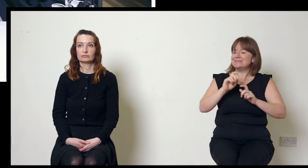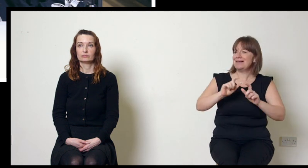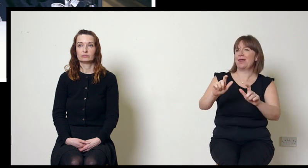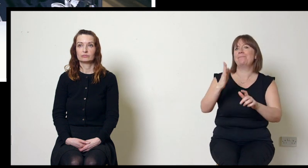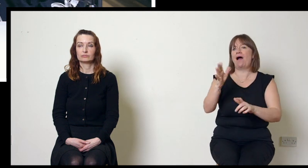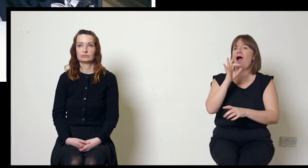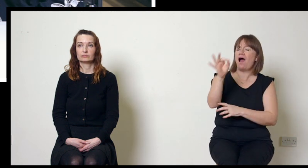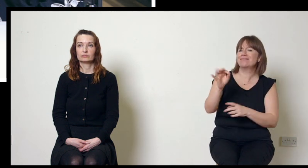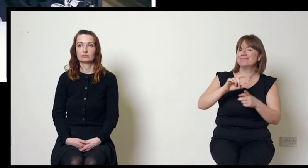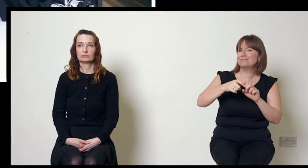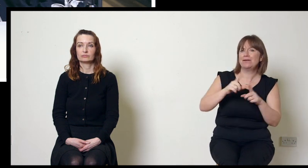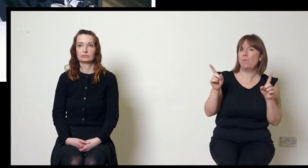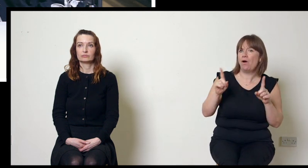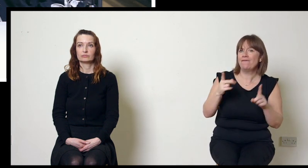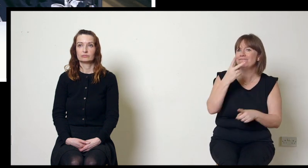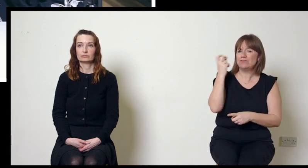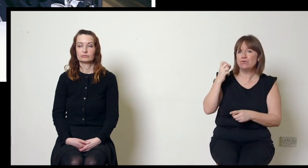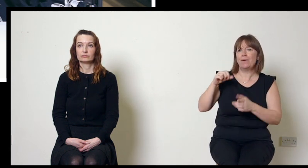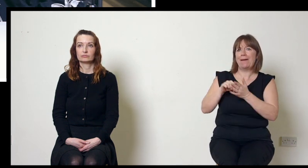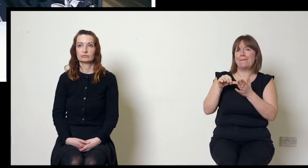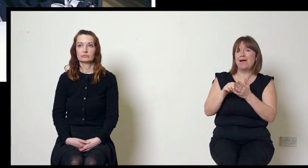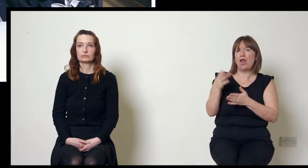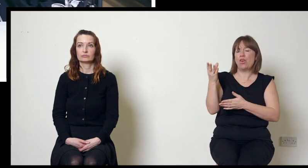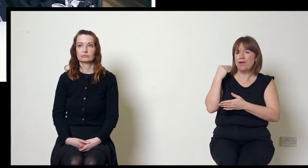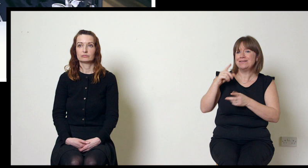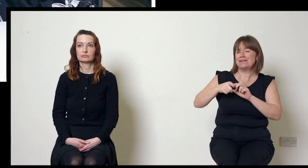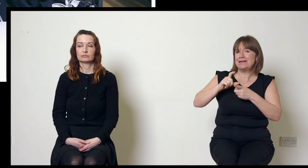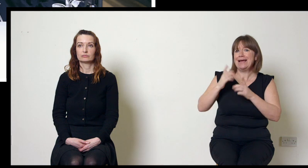So have they've got a visual impairment? Have they got a learning disability? Is it a hidden disability? What is it?